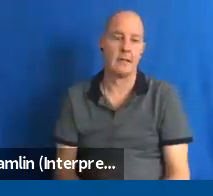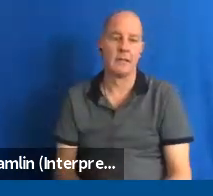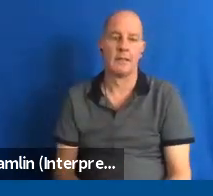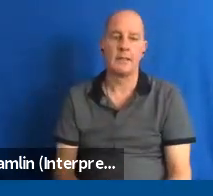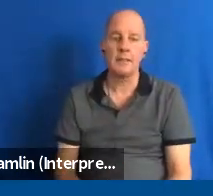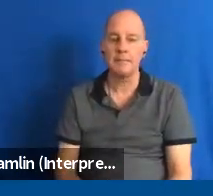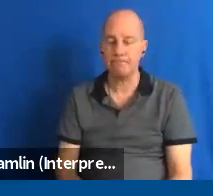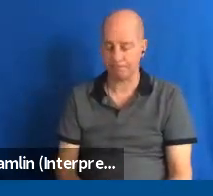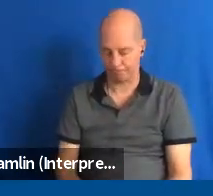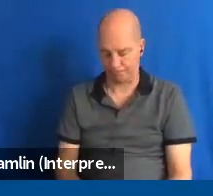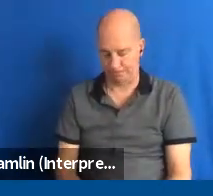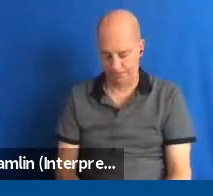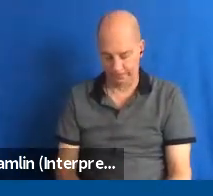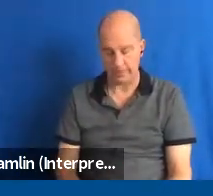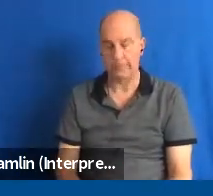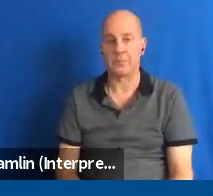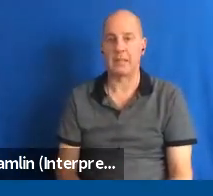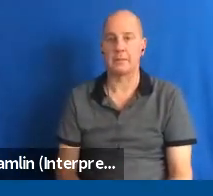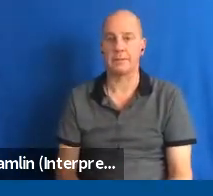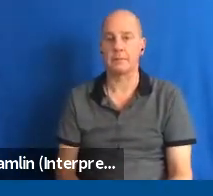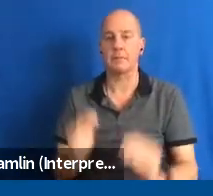Thanks for that. The next question, I believe,